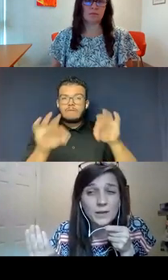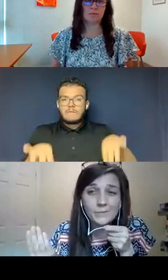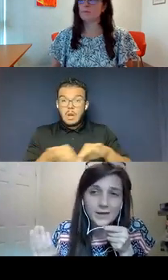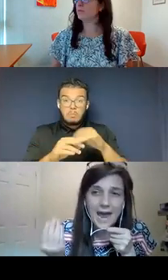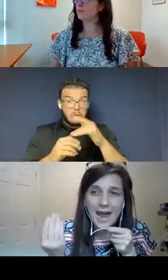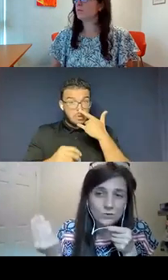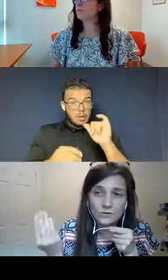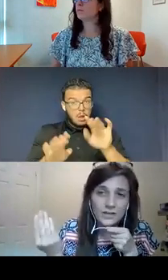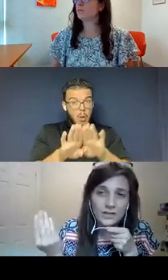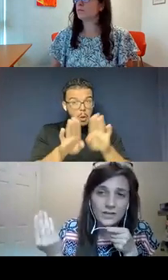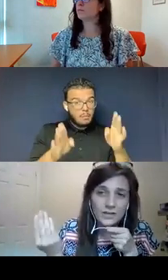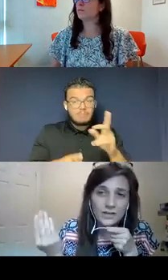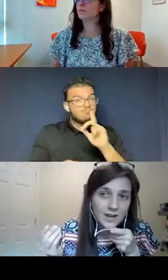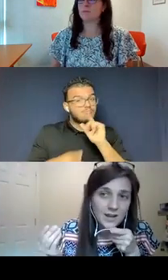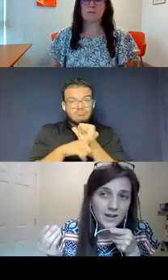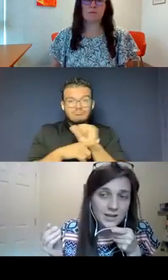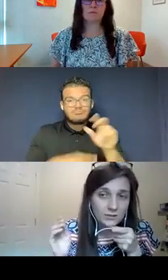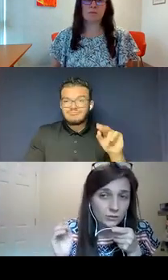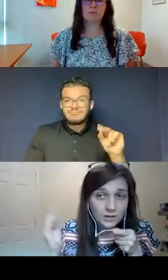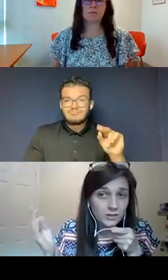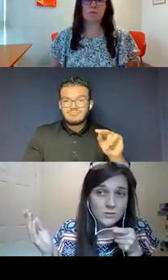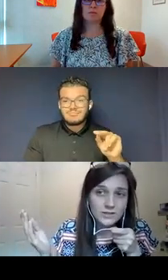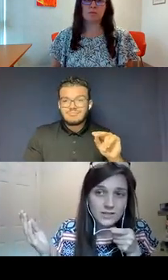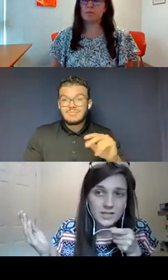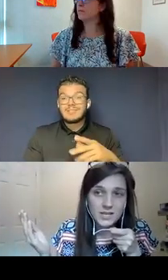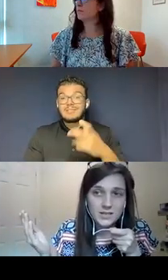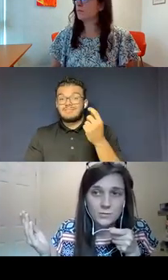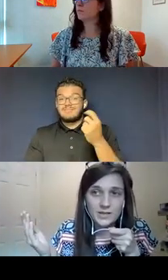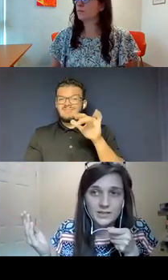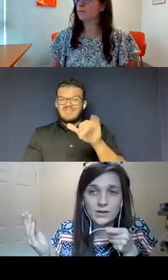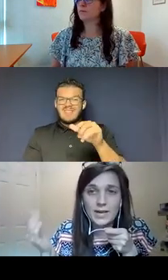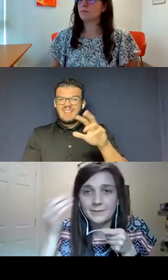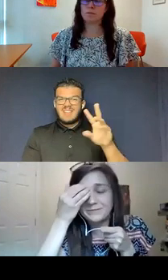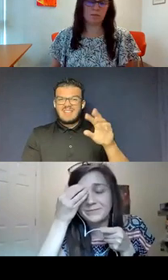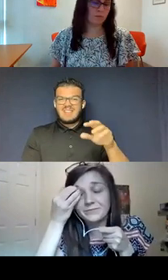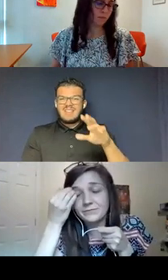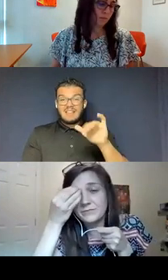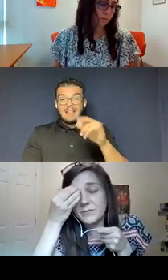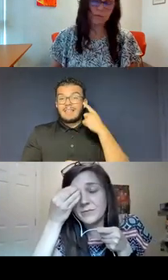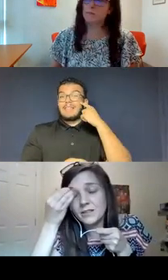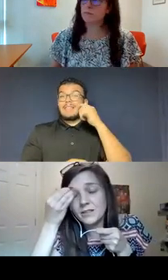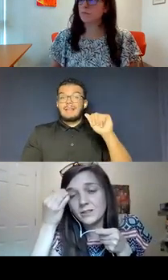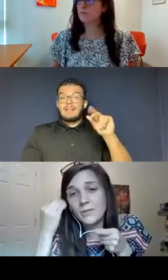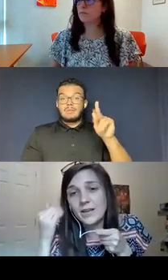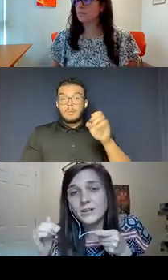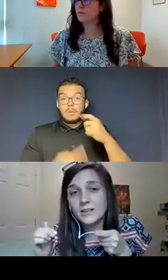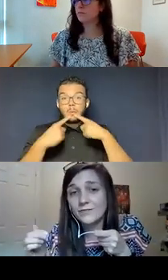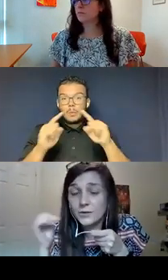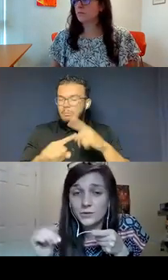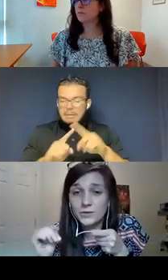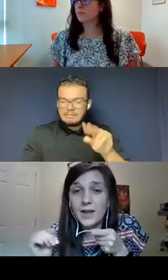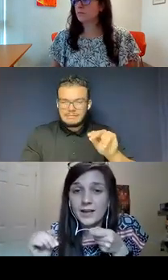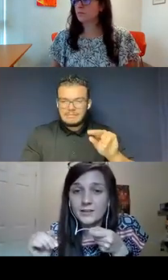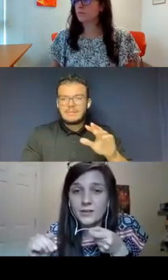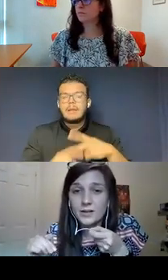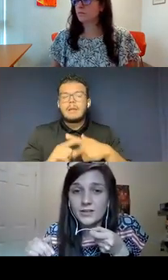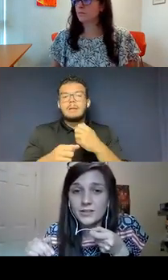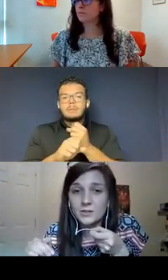but actually the web browser has tricked you into thinking Adobe is working. So make sure to follow those instructions